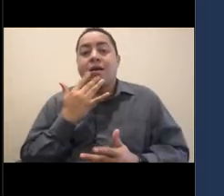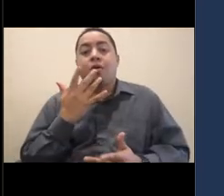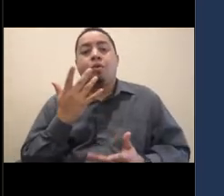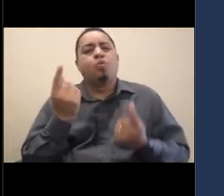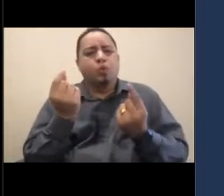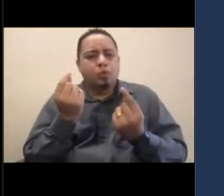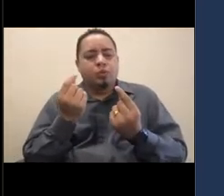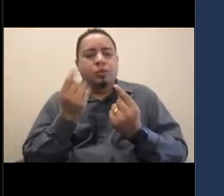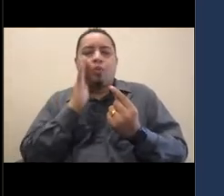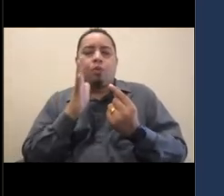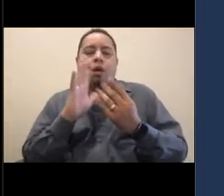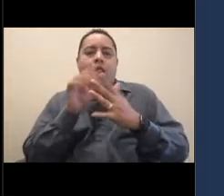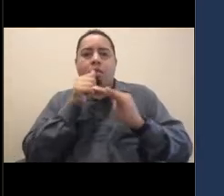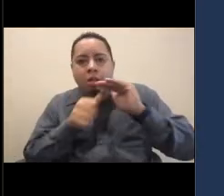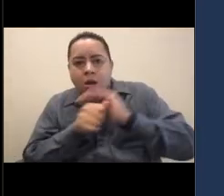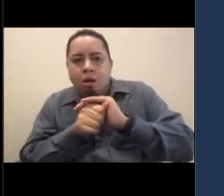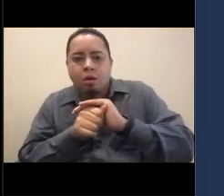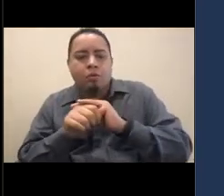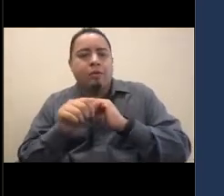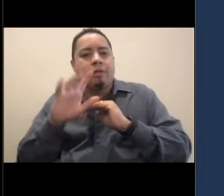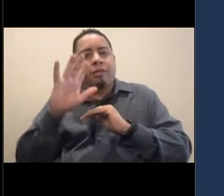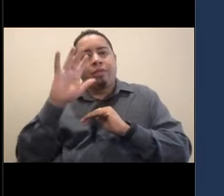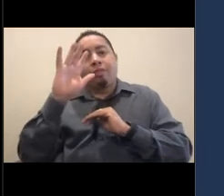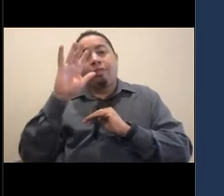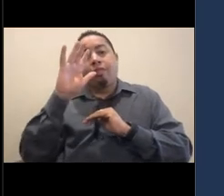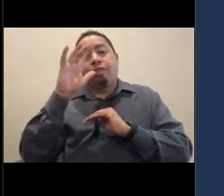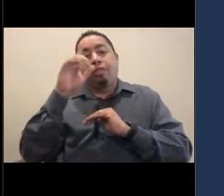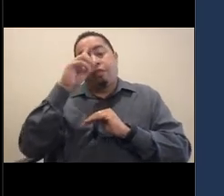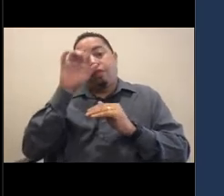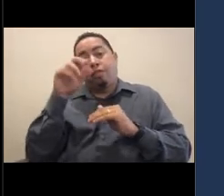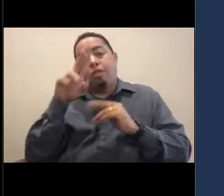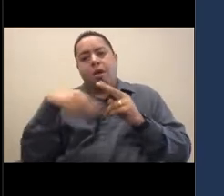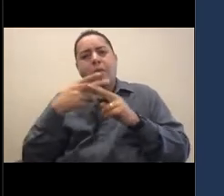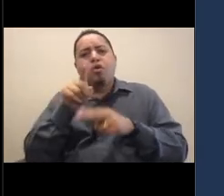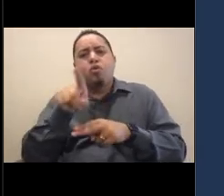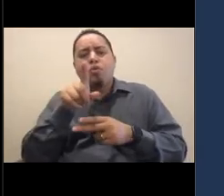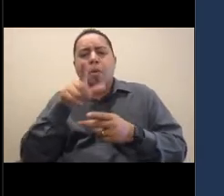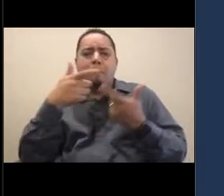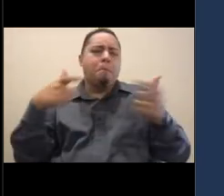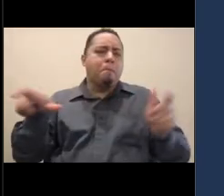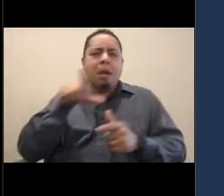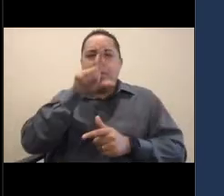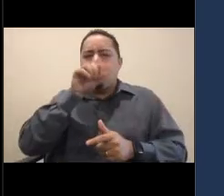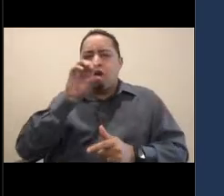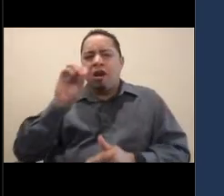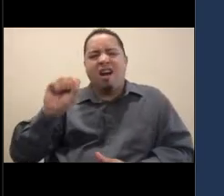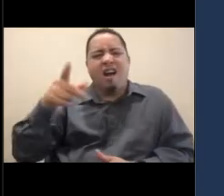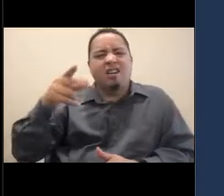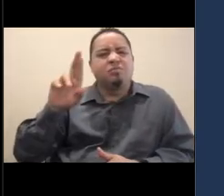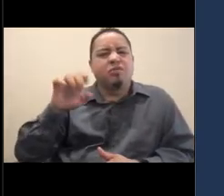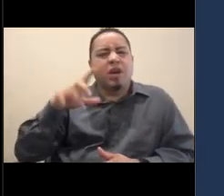Think about if you were an Osprey or a bald Eagle and you were flying over and you were looking down into the water,